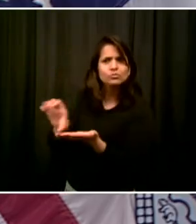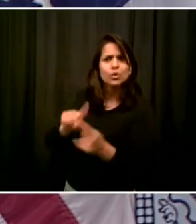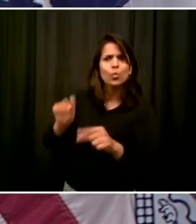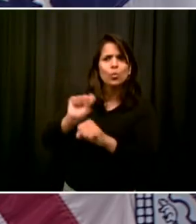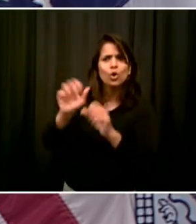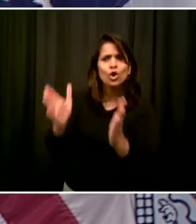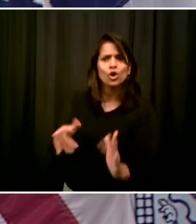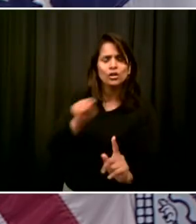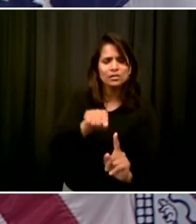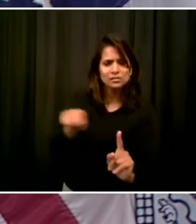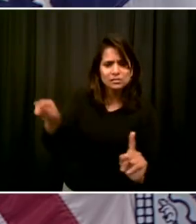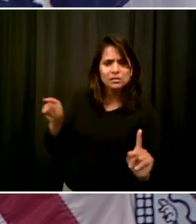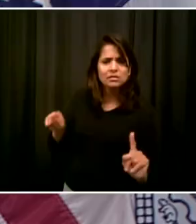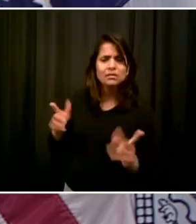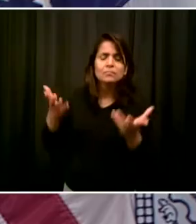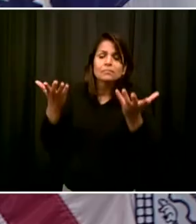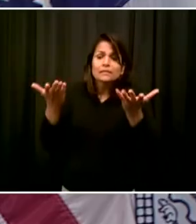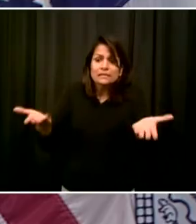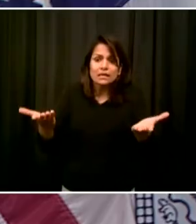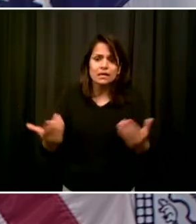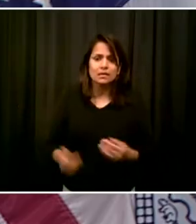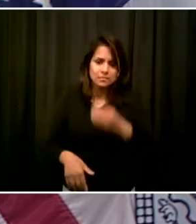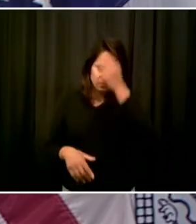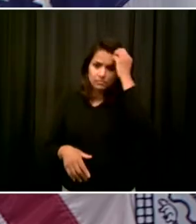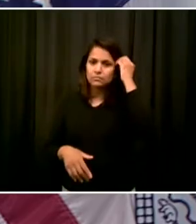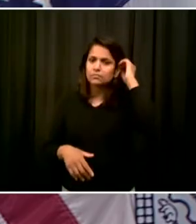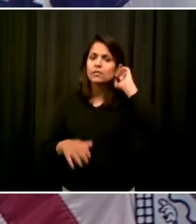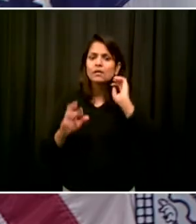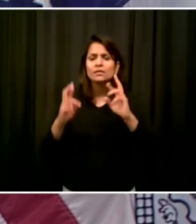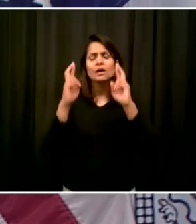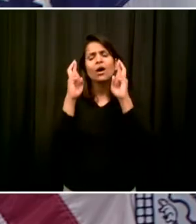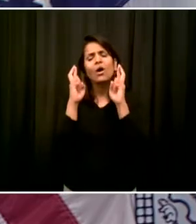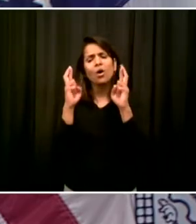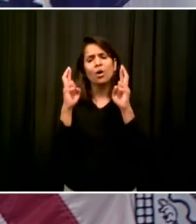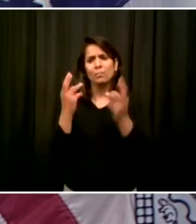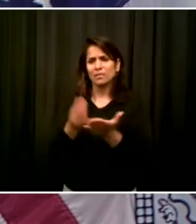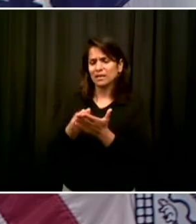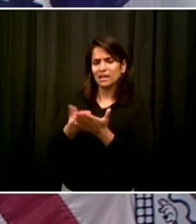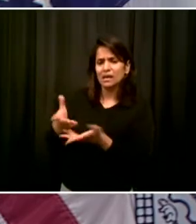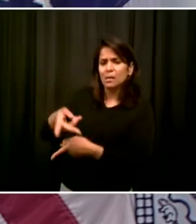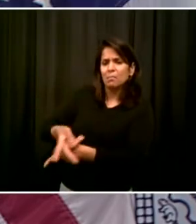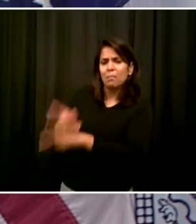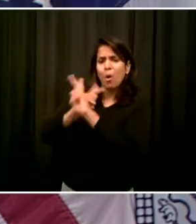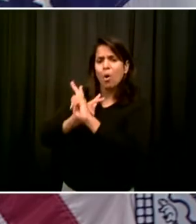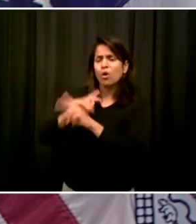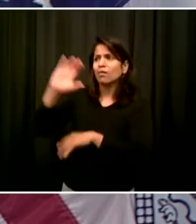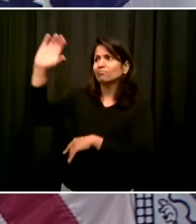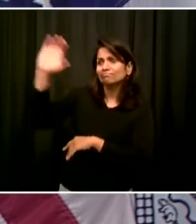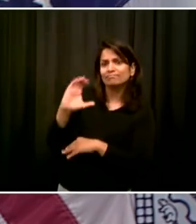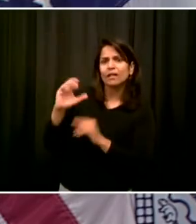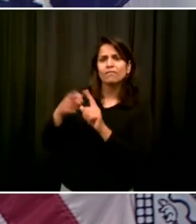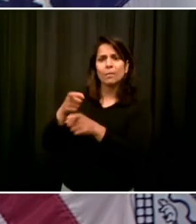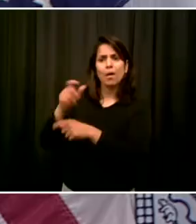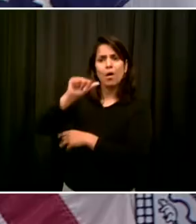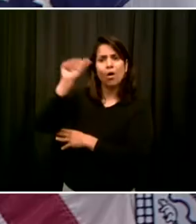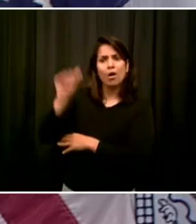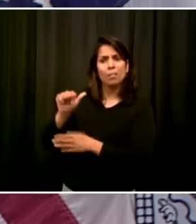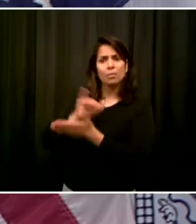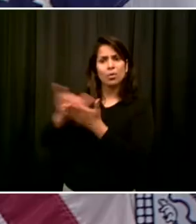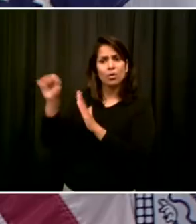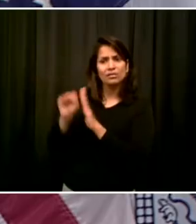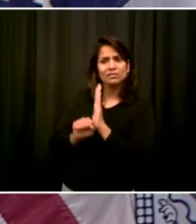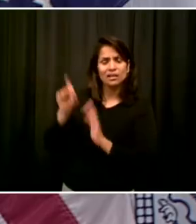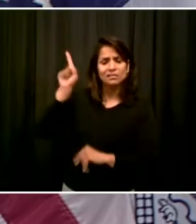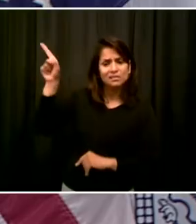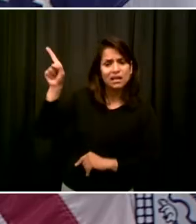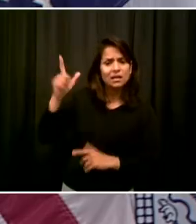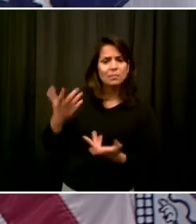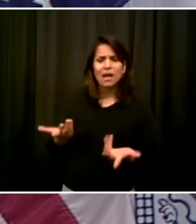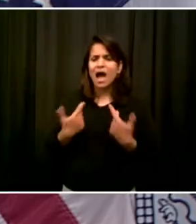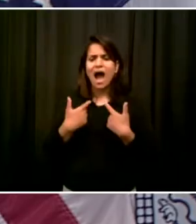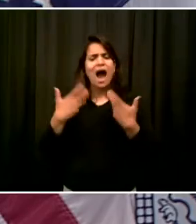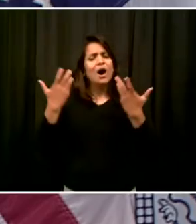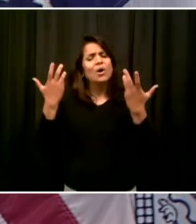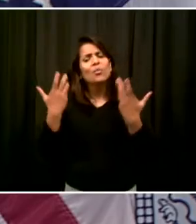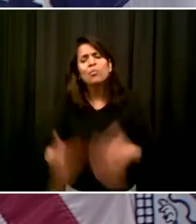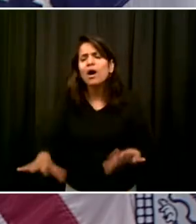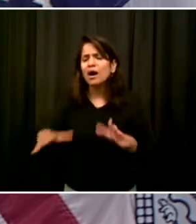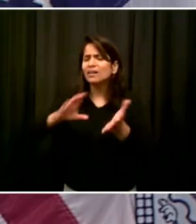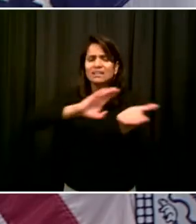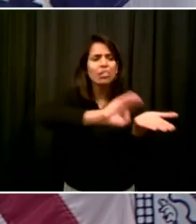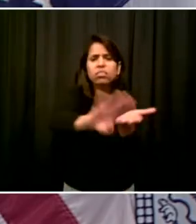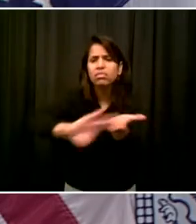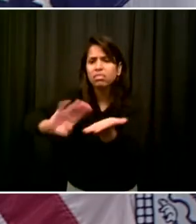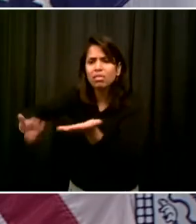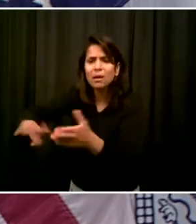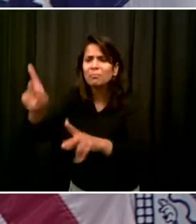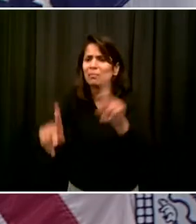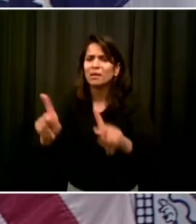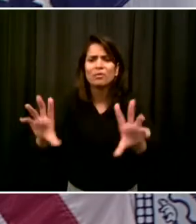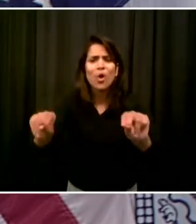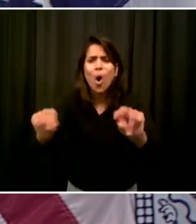WITH LABOR